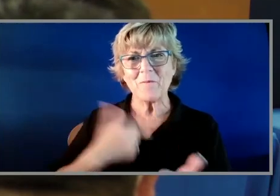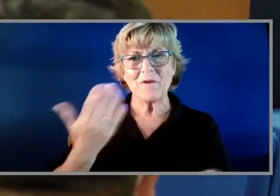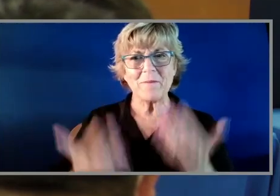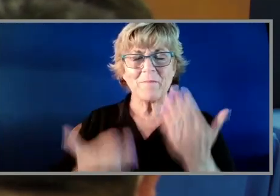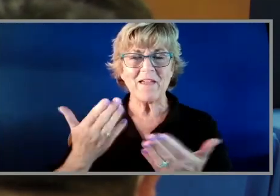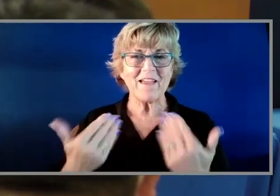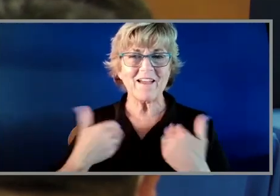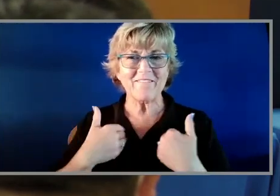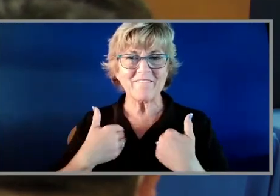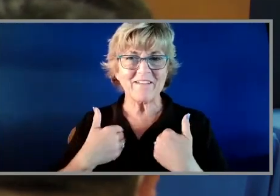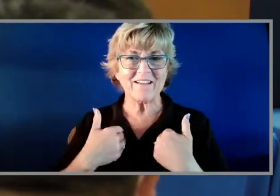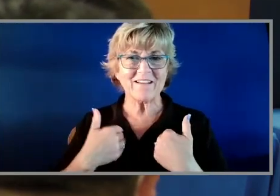Studio: yeah so we want to make sure you know, sometimes we might have.